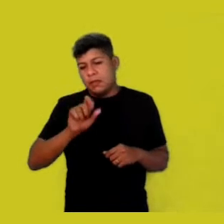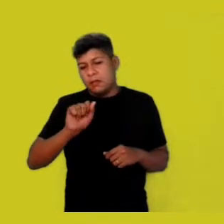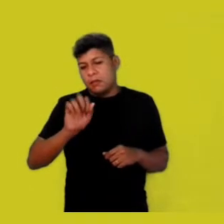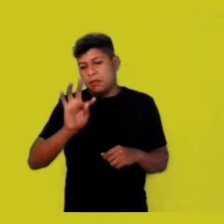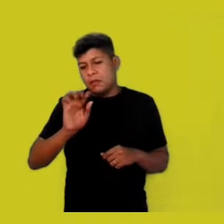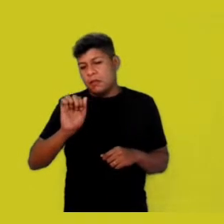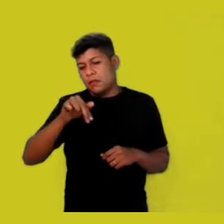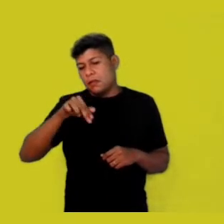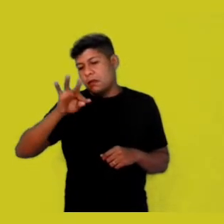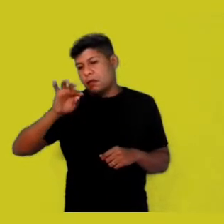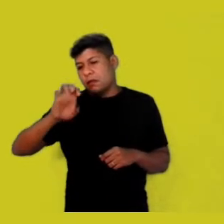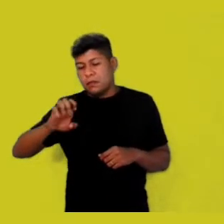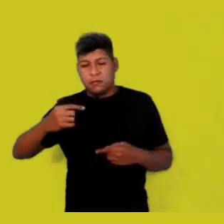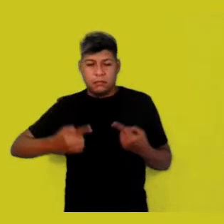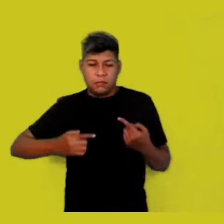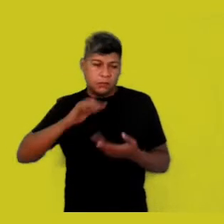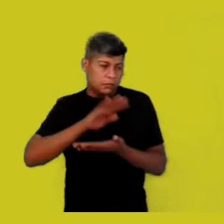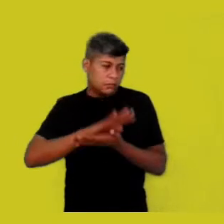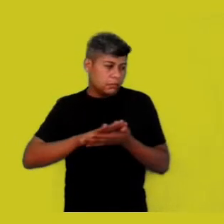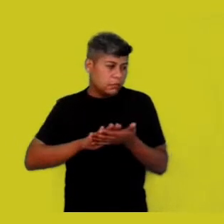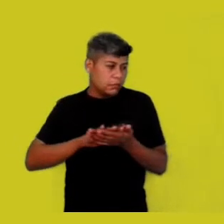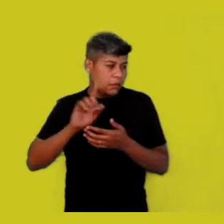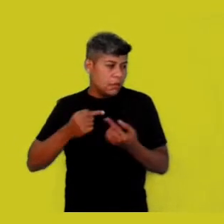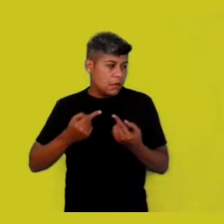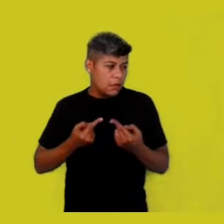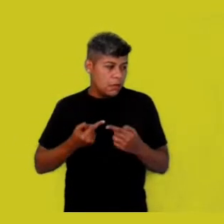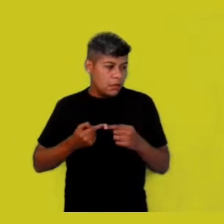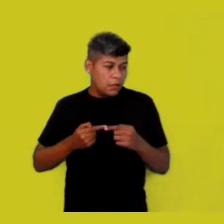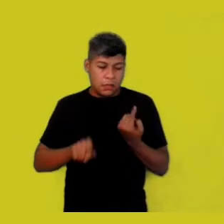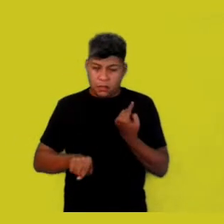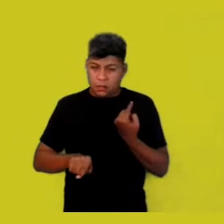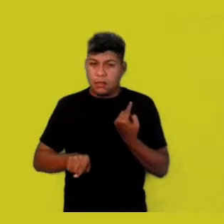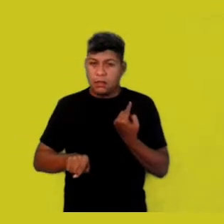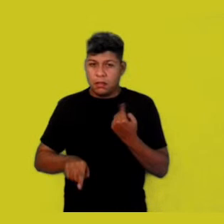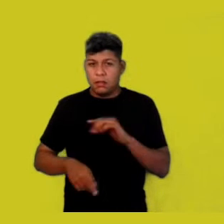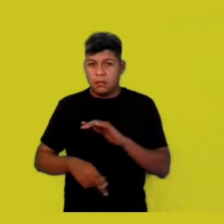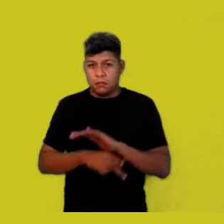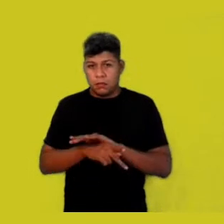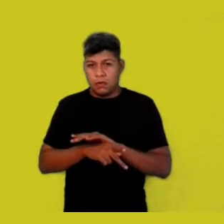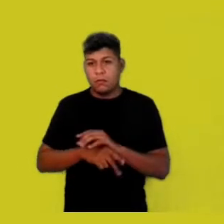it contradicts the restoration of ties itself